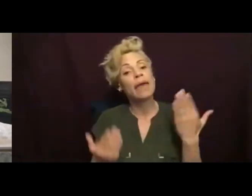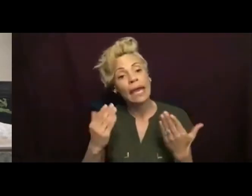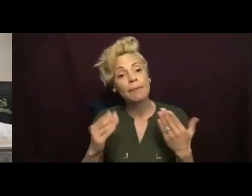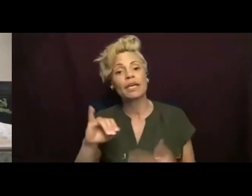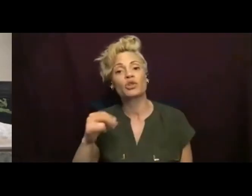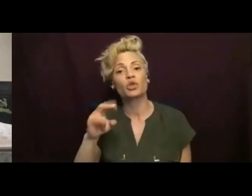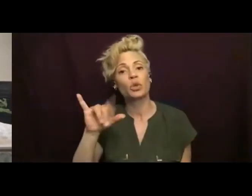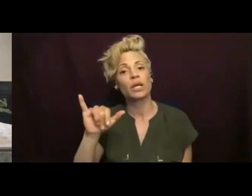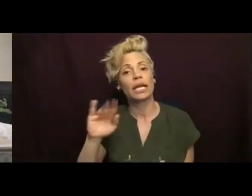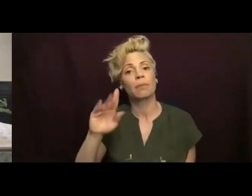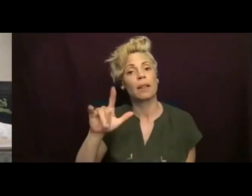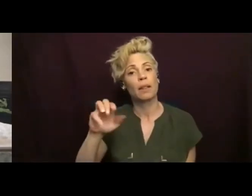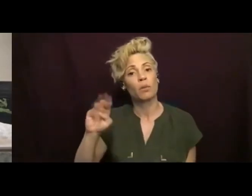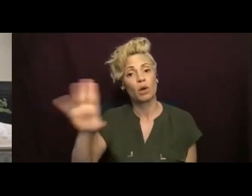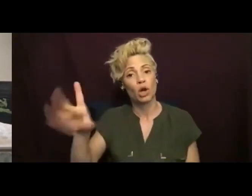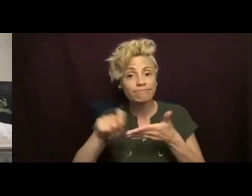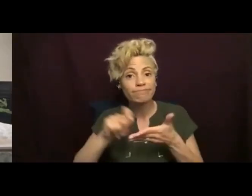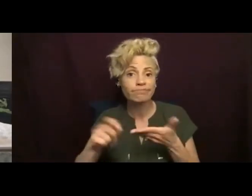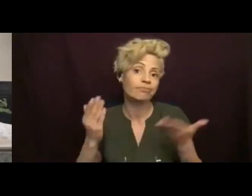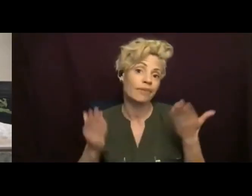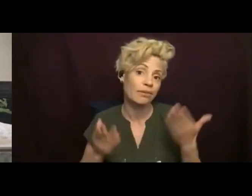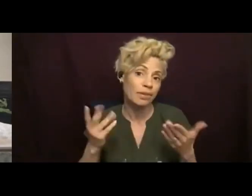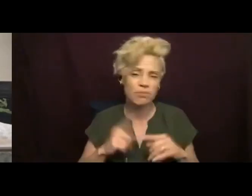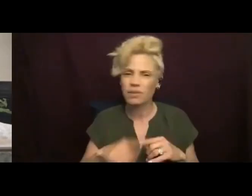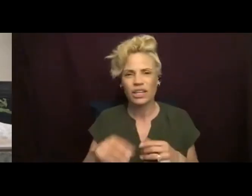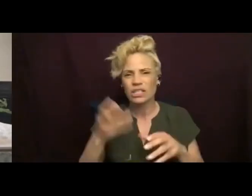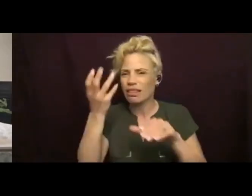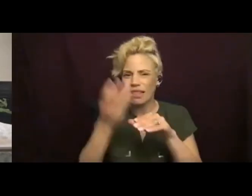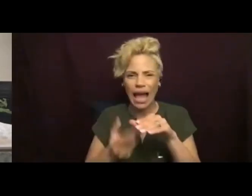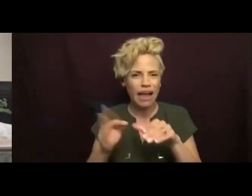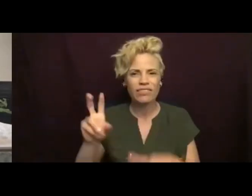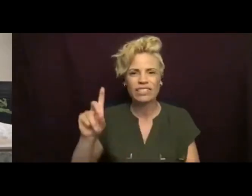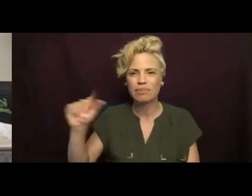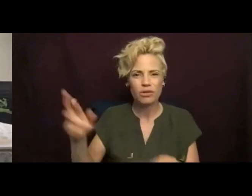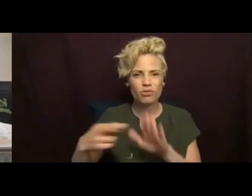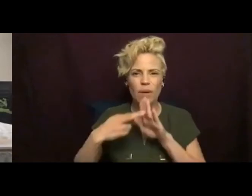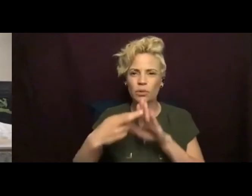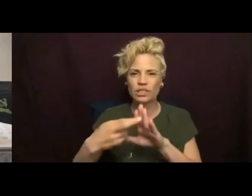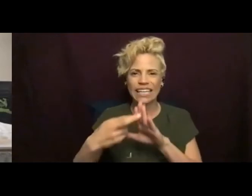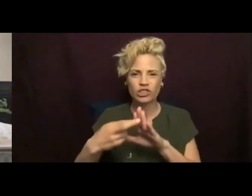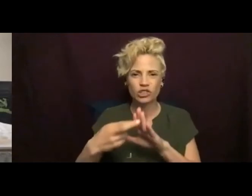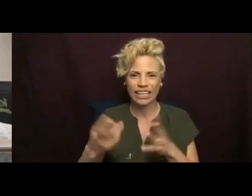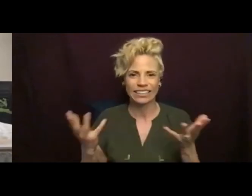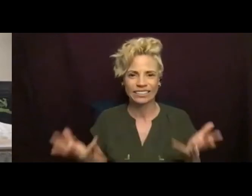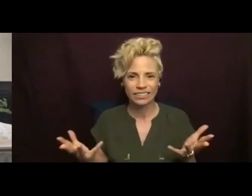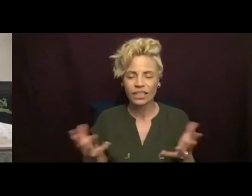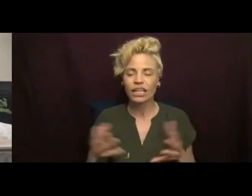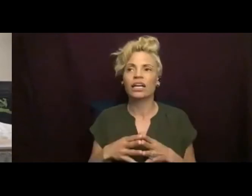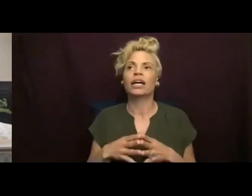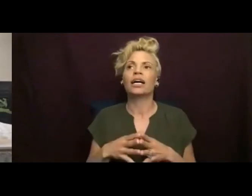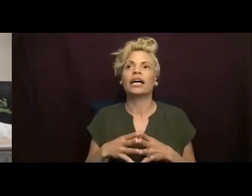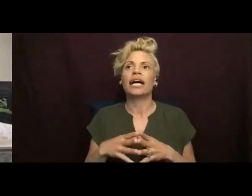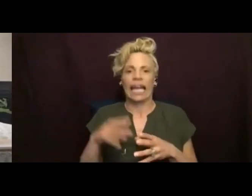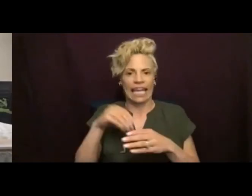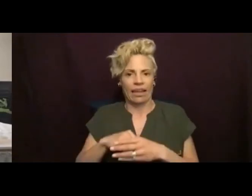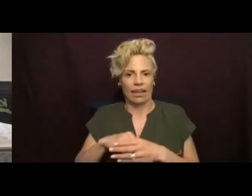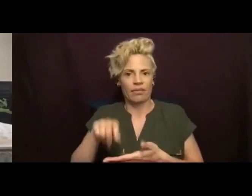but there's really such a lack of disability representation. And often when we are portrayed,